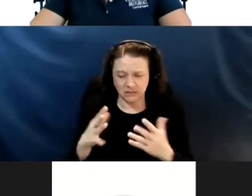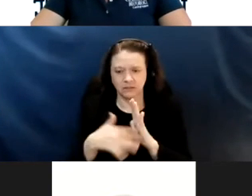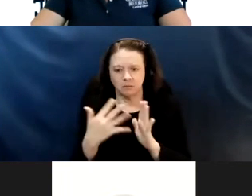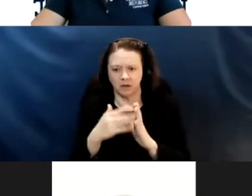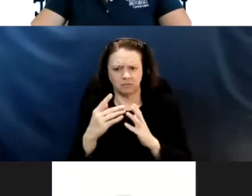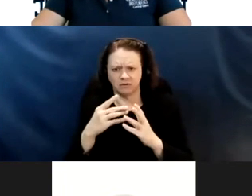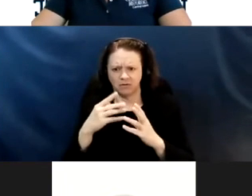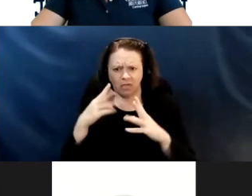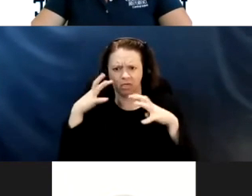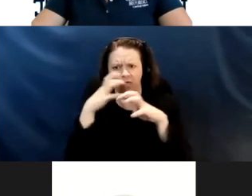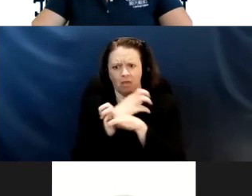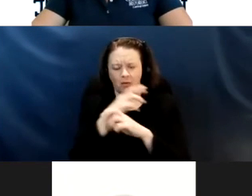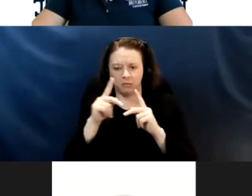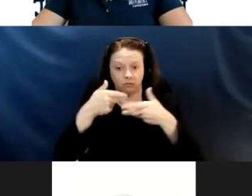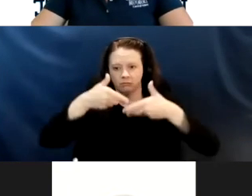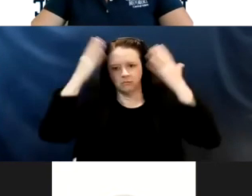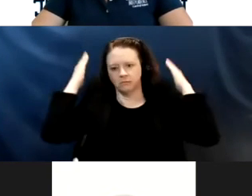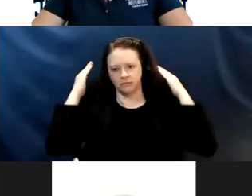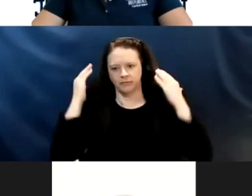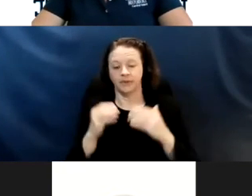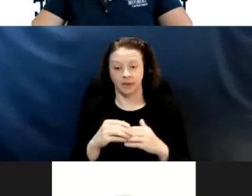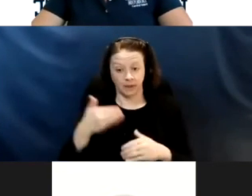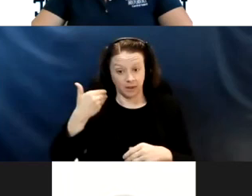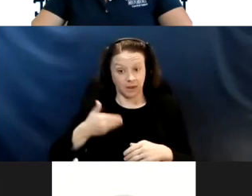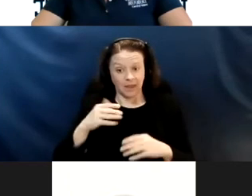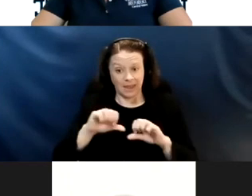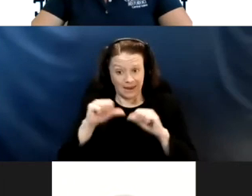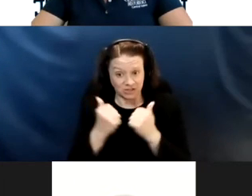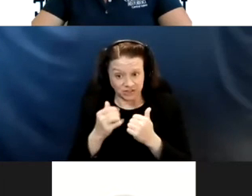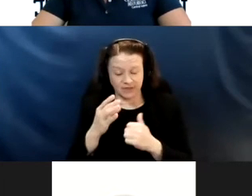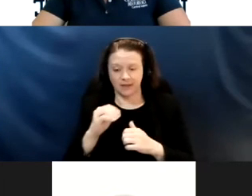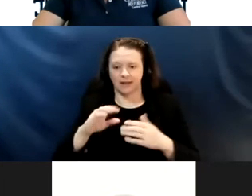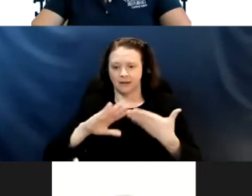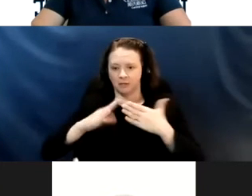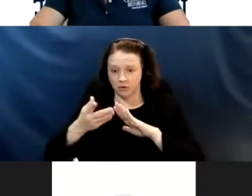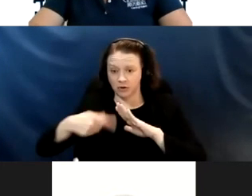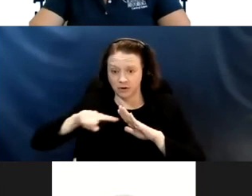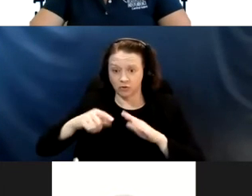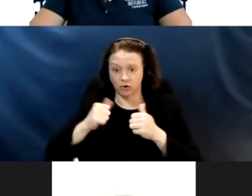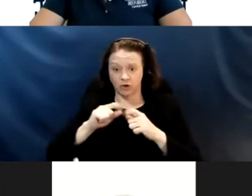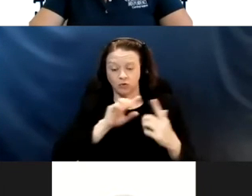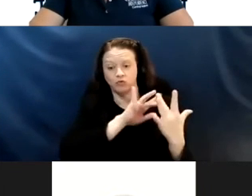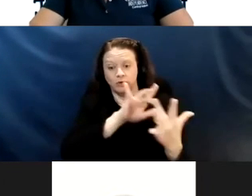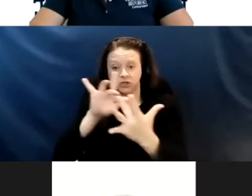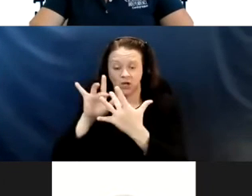So as an agency and as a community who's trying to reach out to our youth